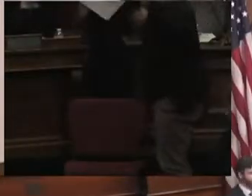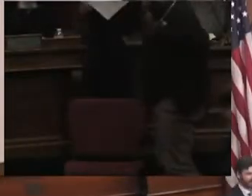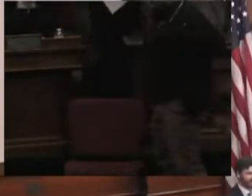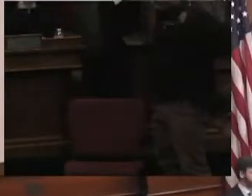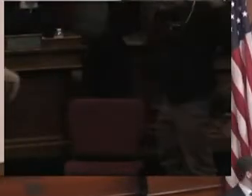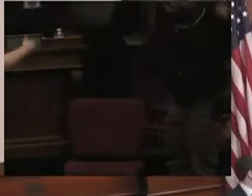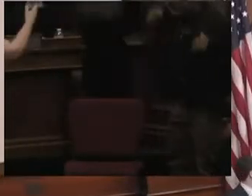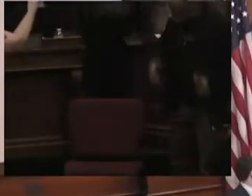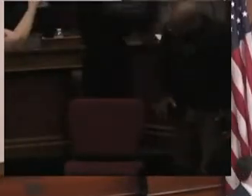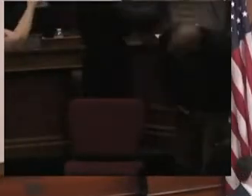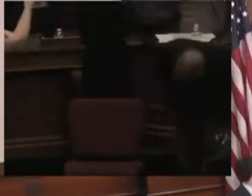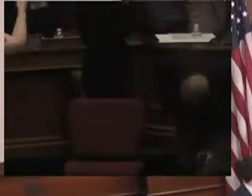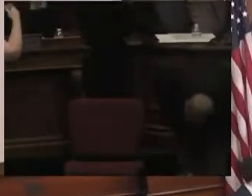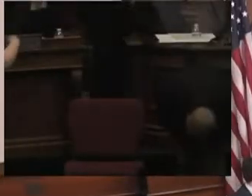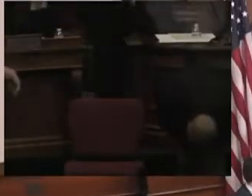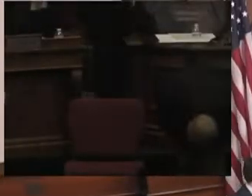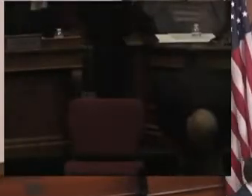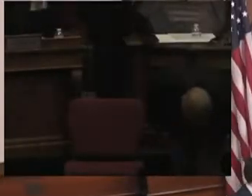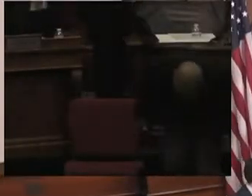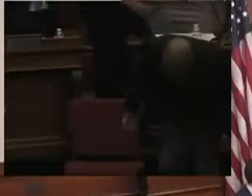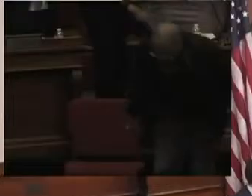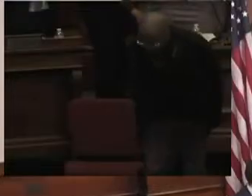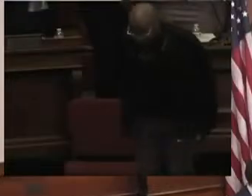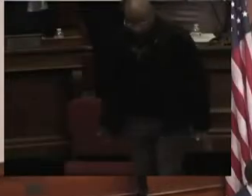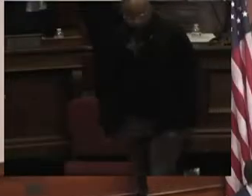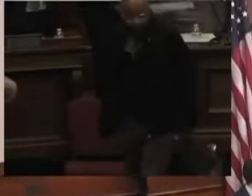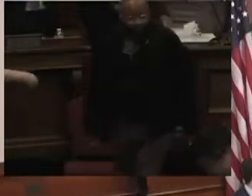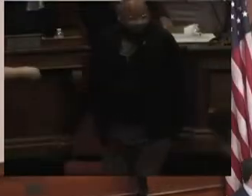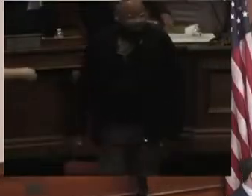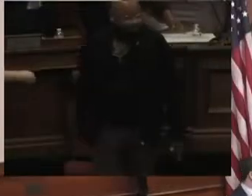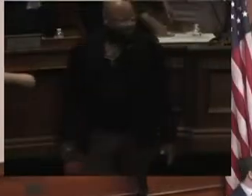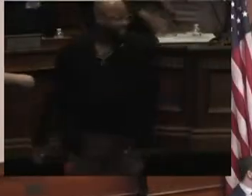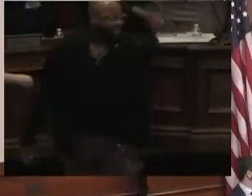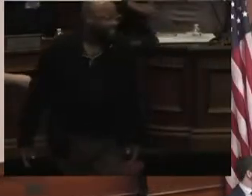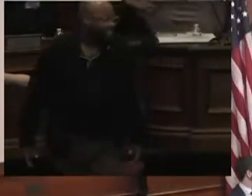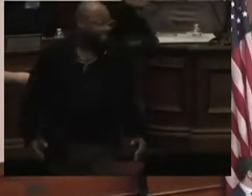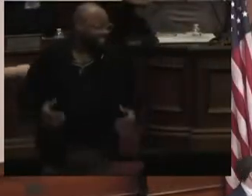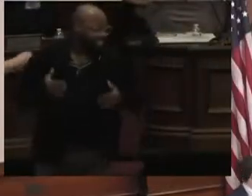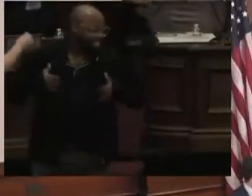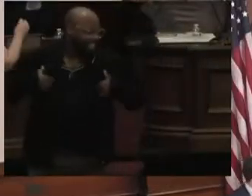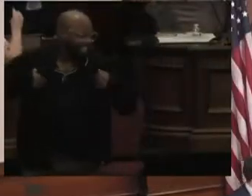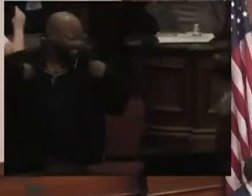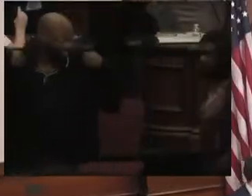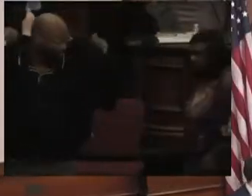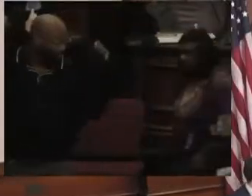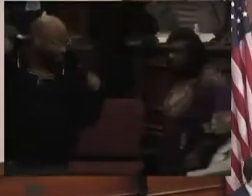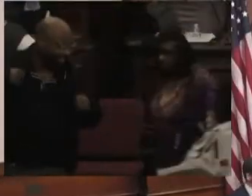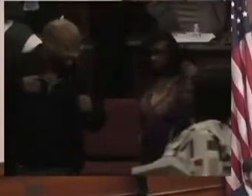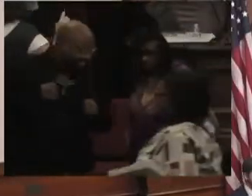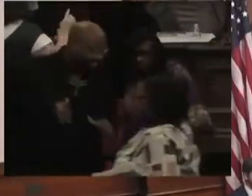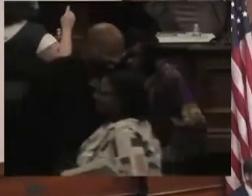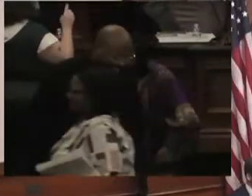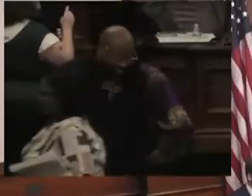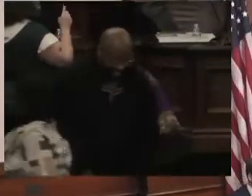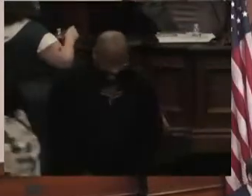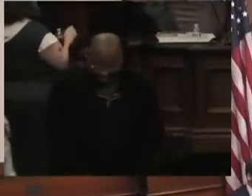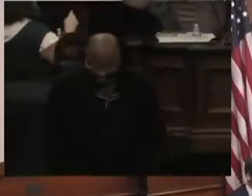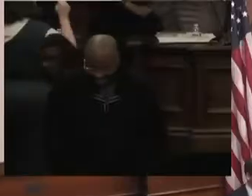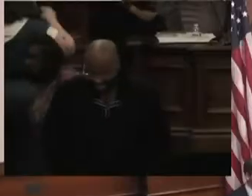Robert's Rules of Order. You don't really need a vote to adjourn. You just know you don't. You just adjourn the